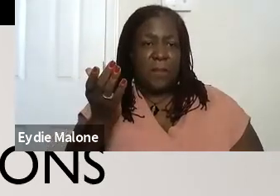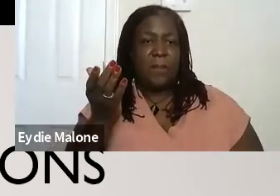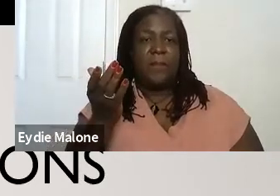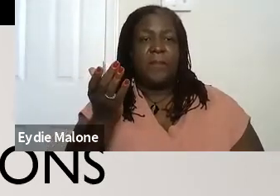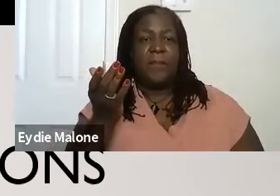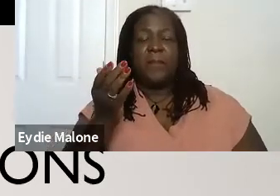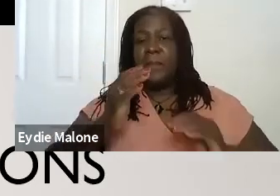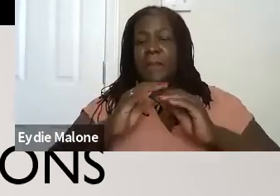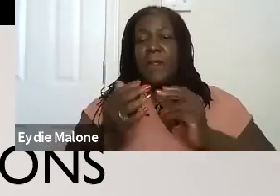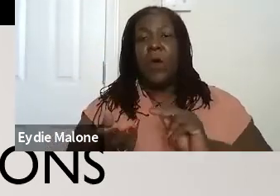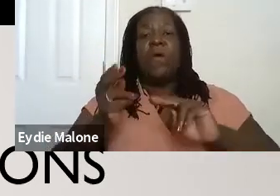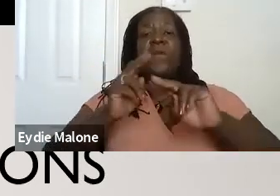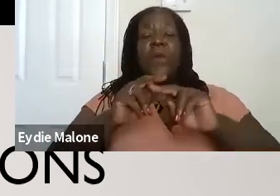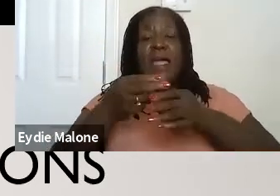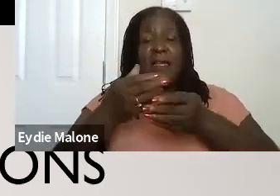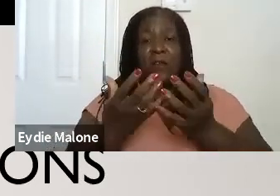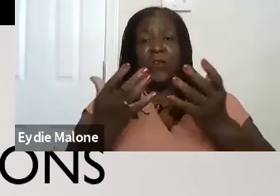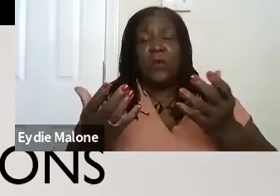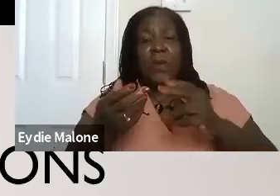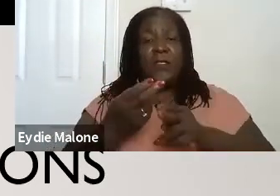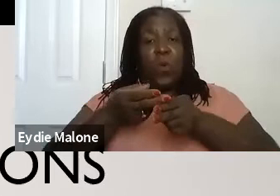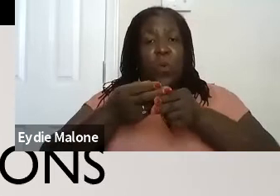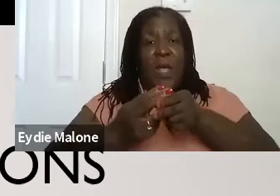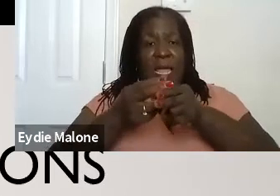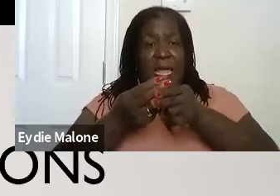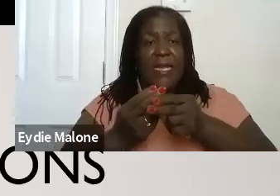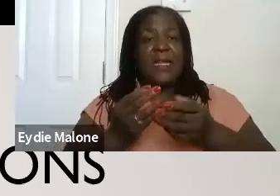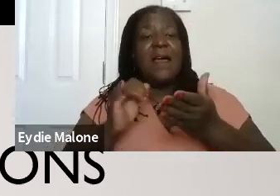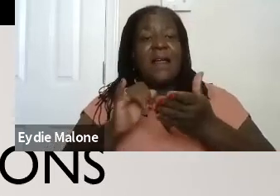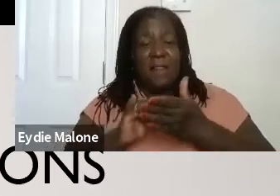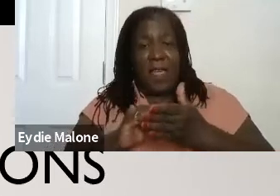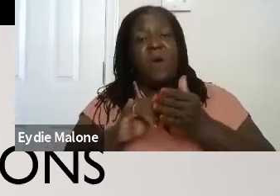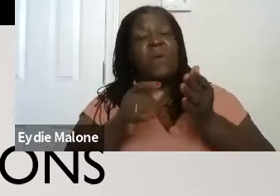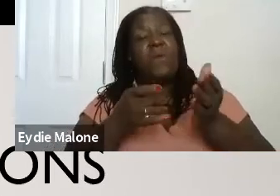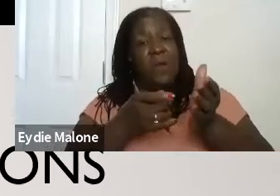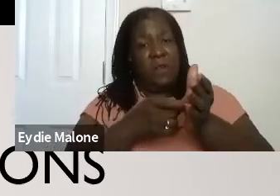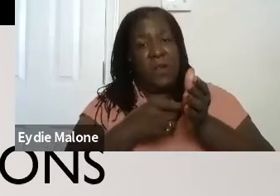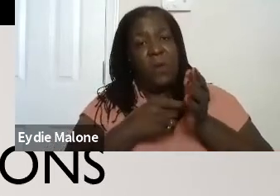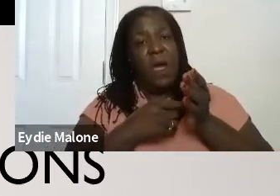or obese as an underlying condition that would merit receipt of a booster. The list is longer